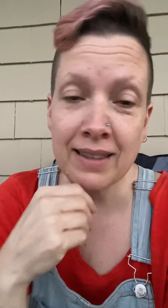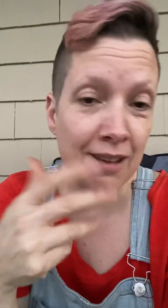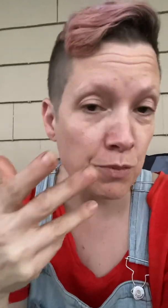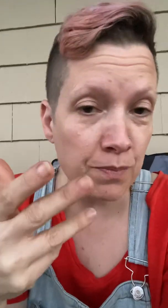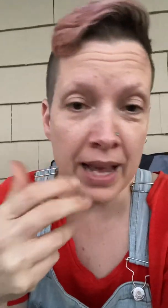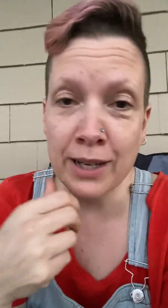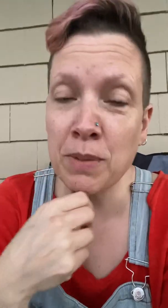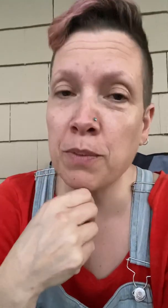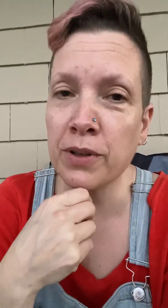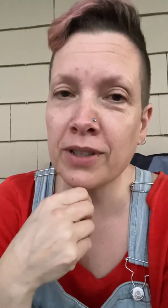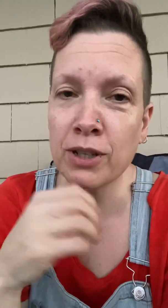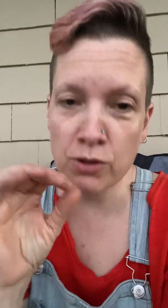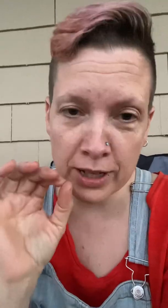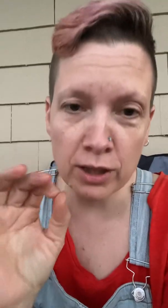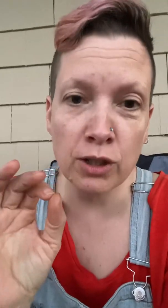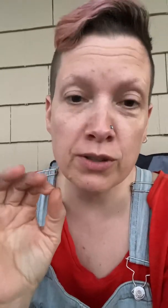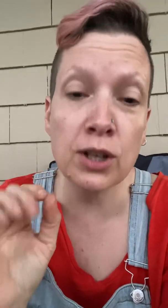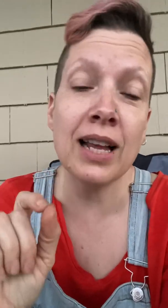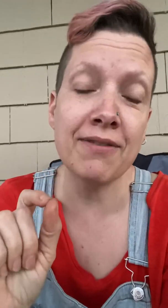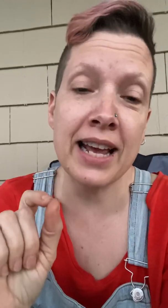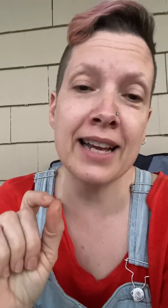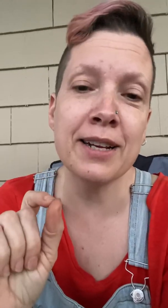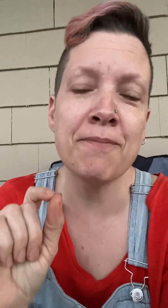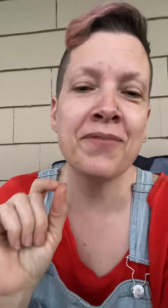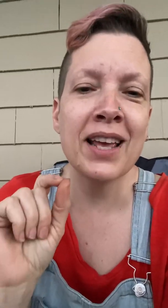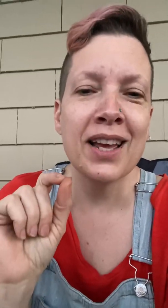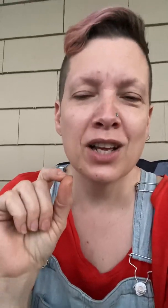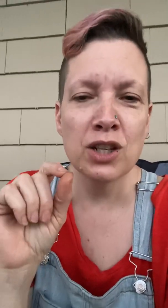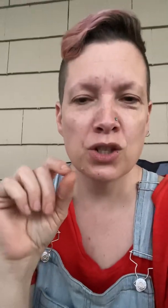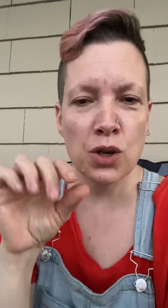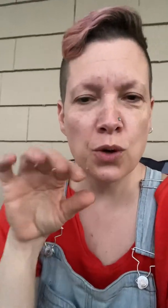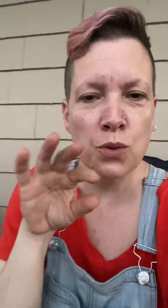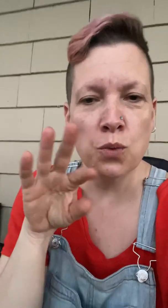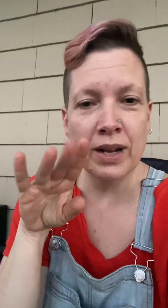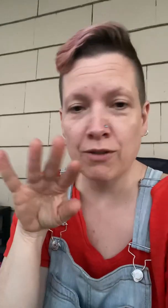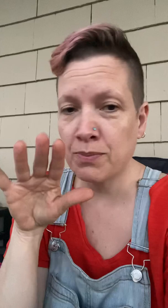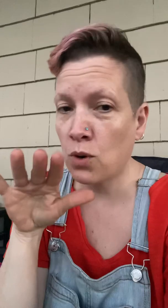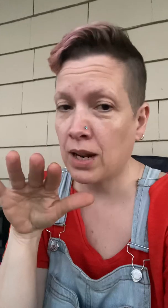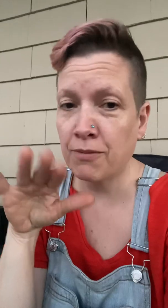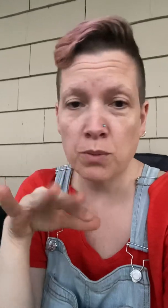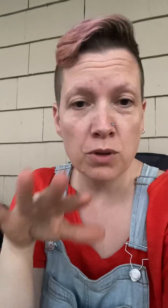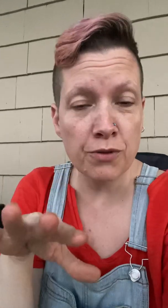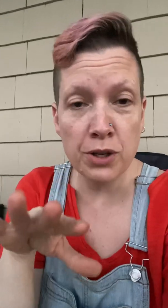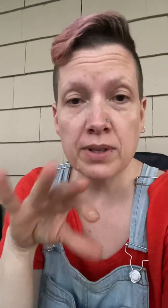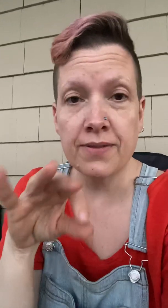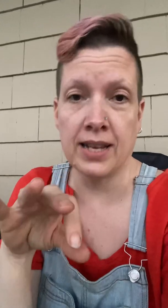left-handed people usually use their left hand. So whatever is more comfortable for you is fine.